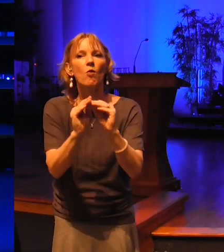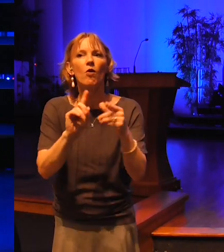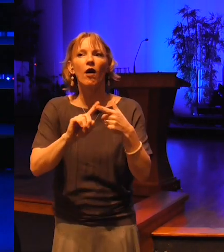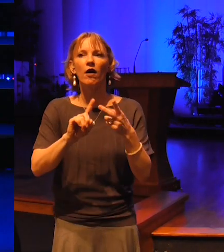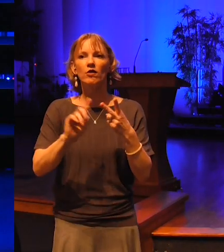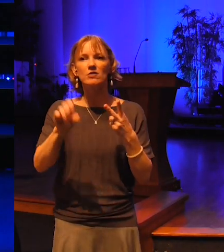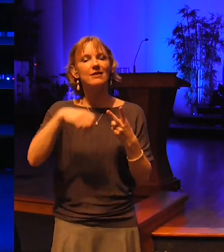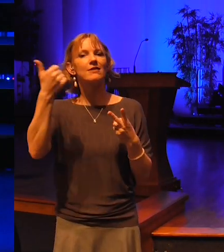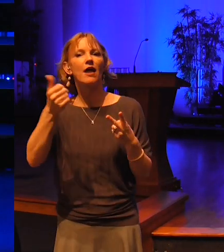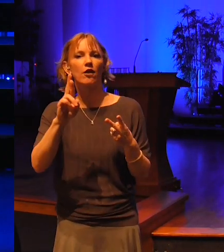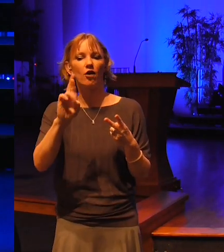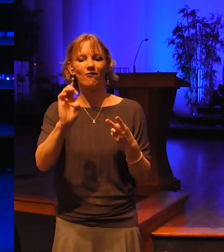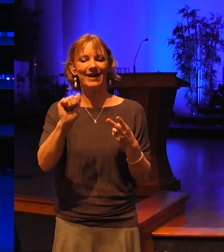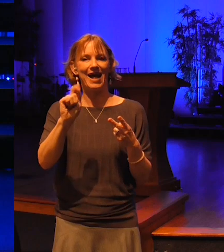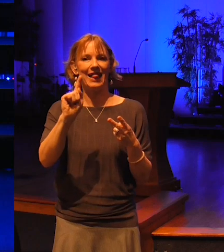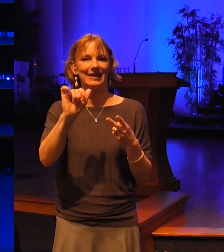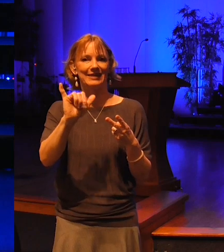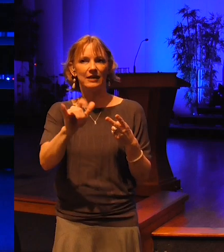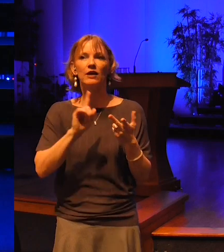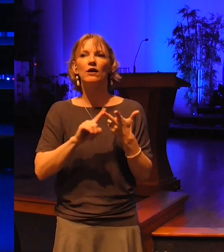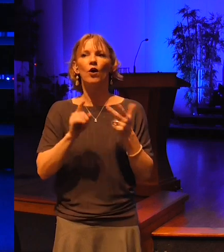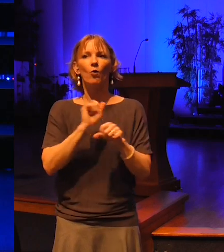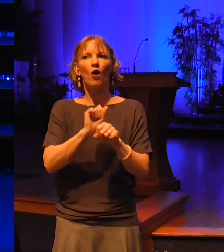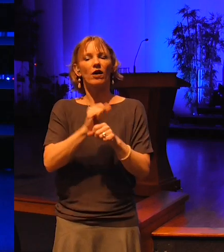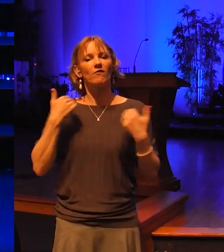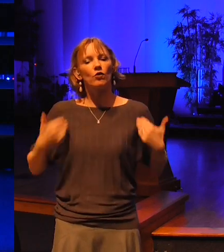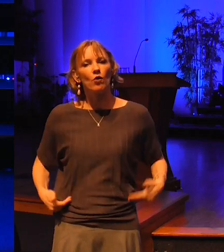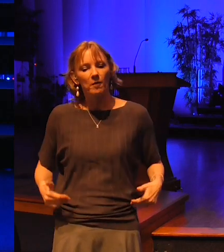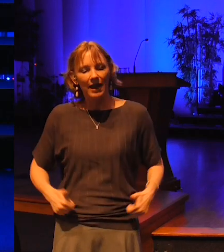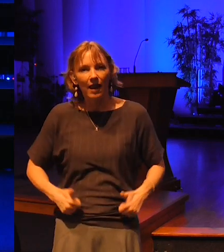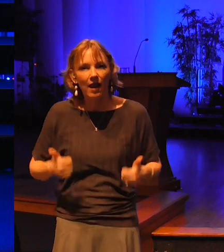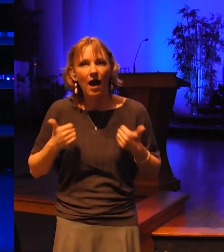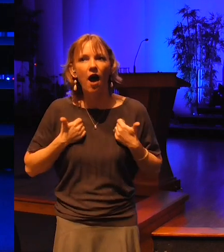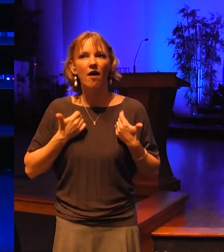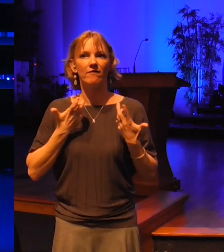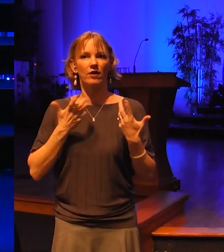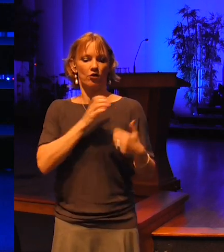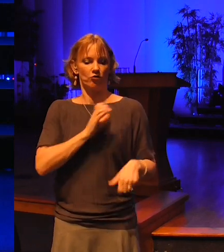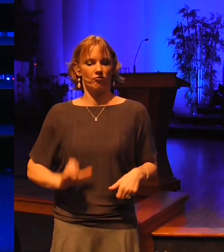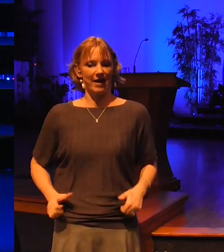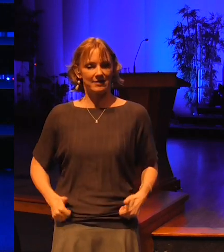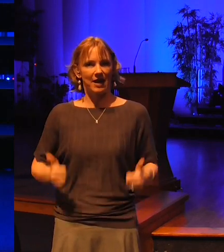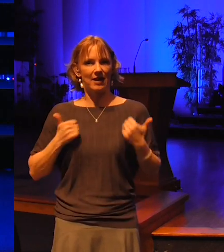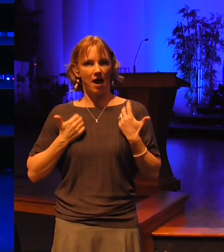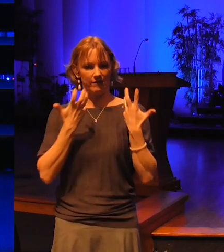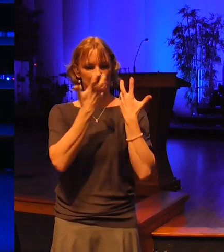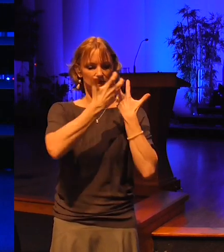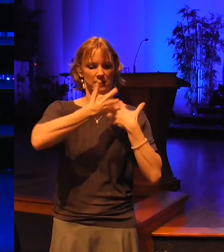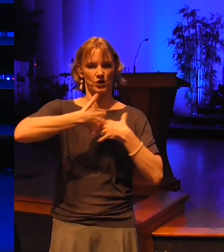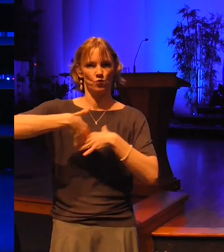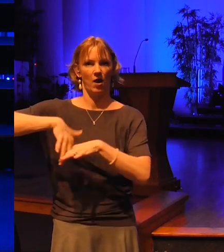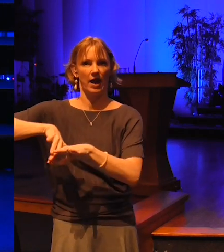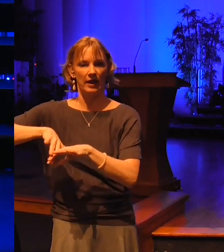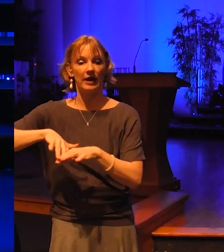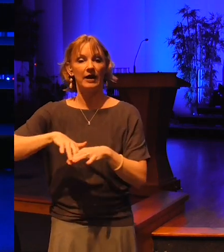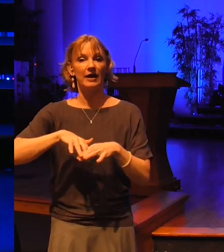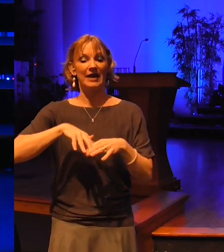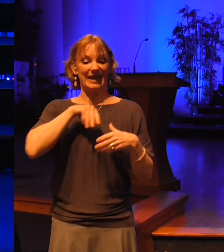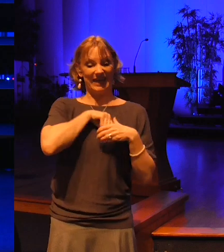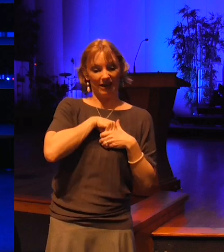and the work of the human life and of the Christ life is entwining them together inner and outer